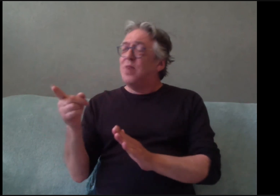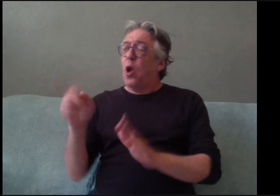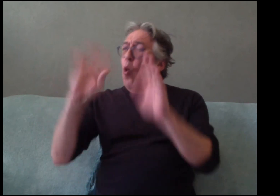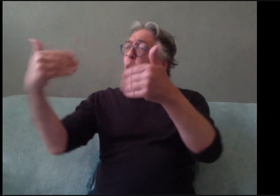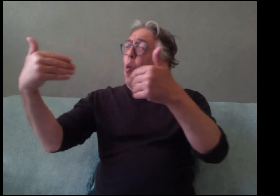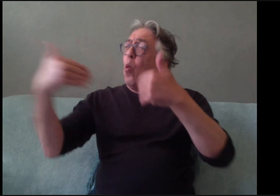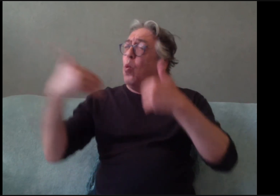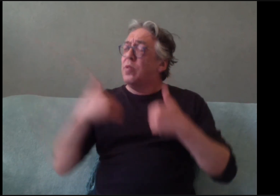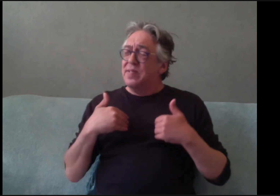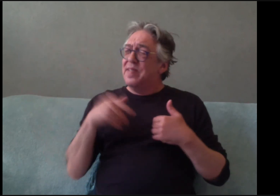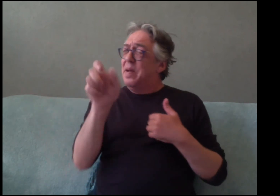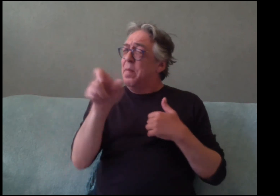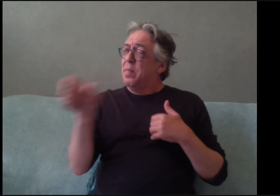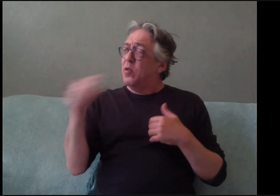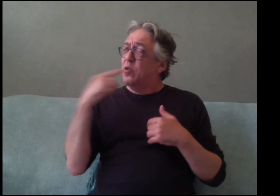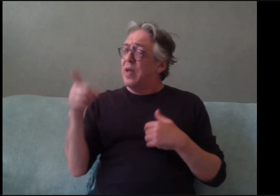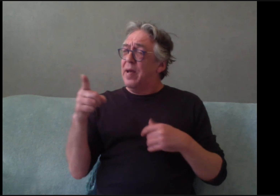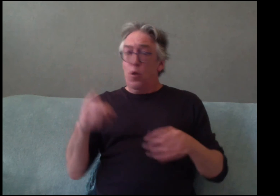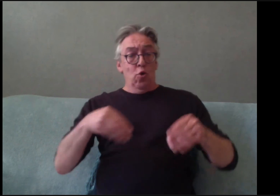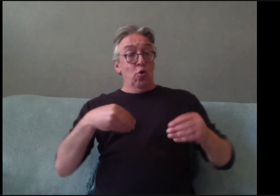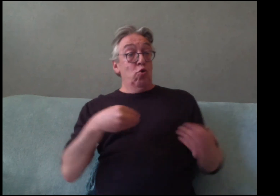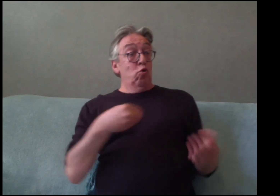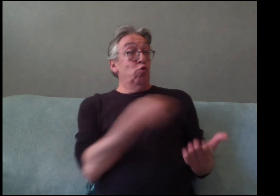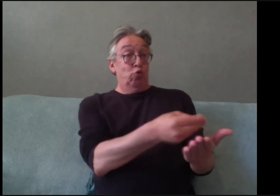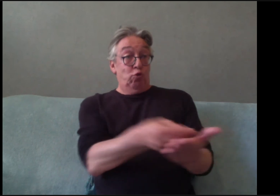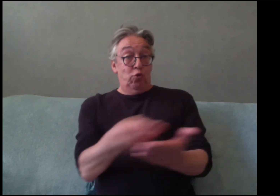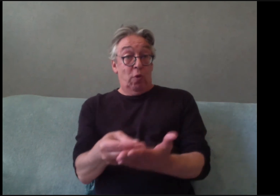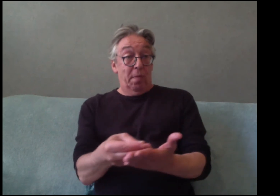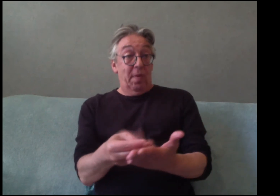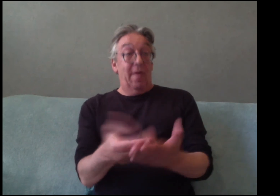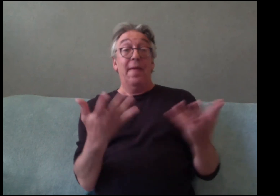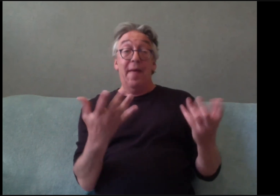which shops offer that regularly? Can you share more about how it works?